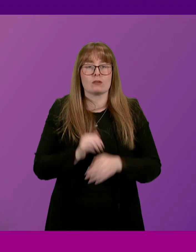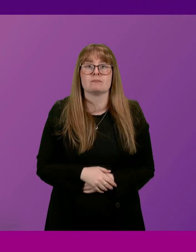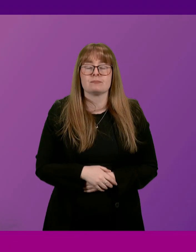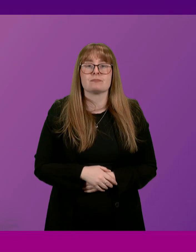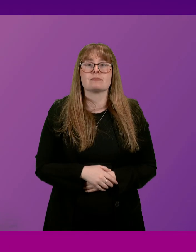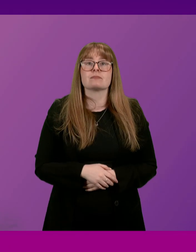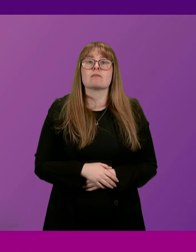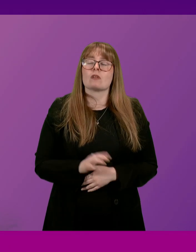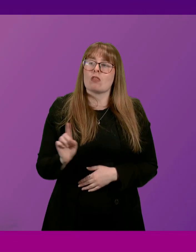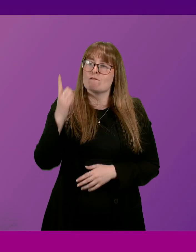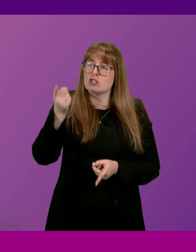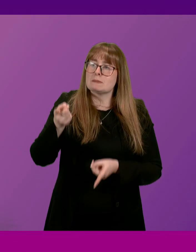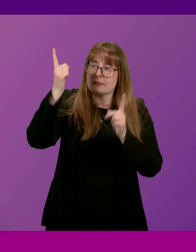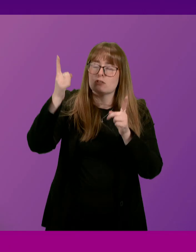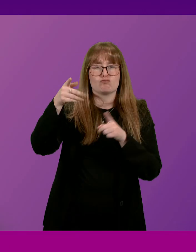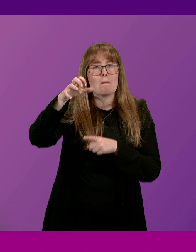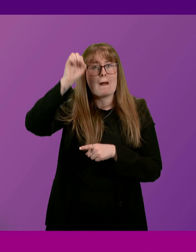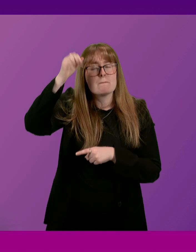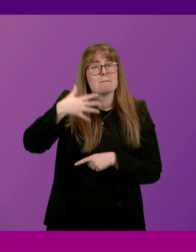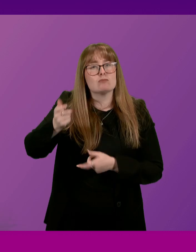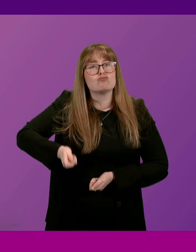The First Minister will remember that I have previously raised the case of my